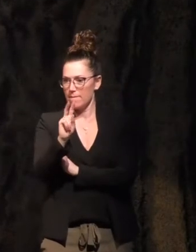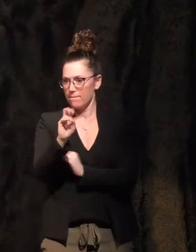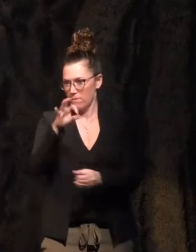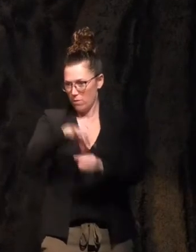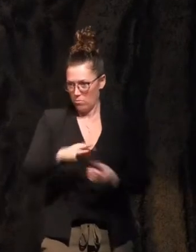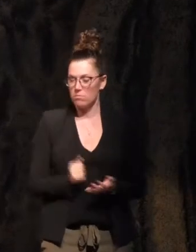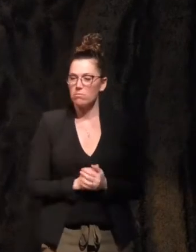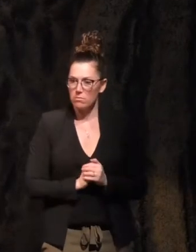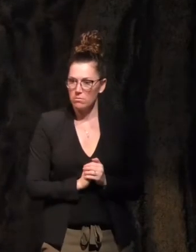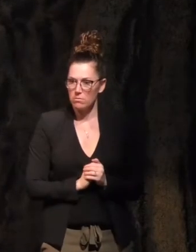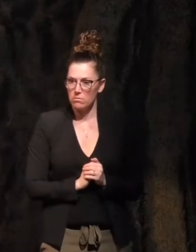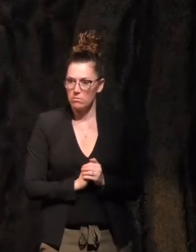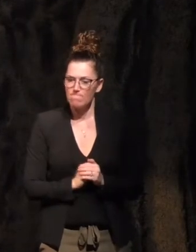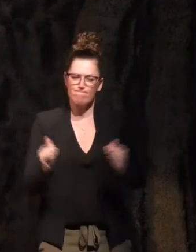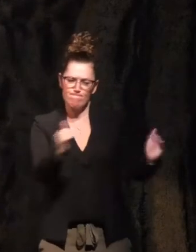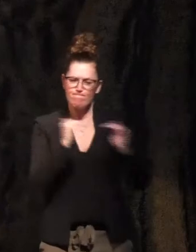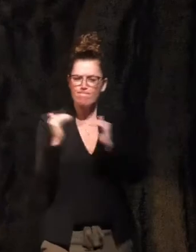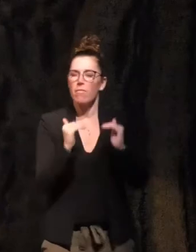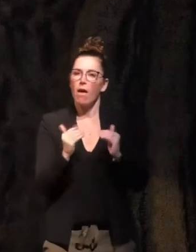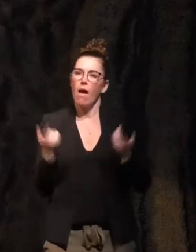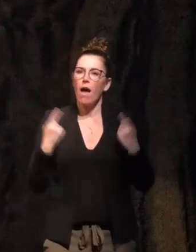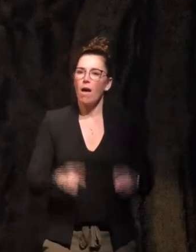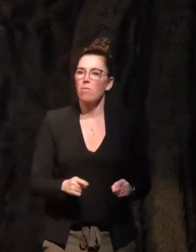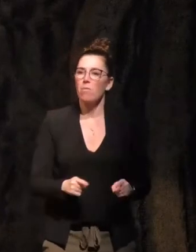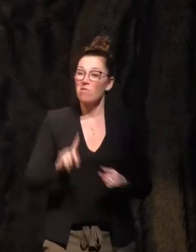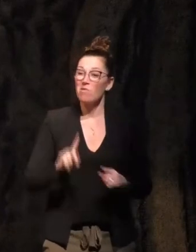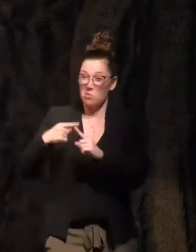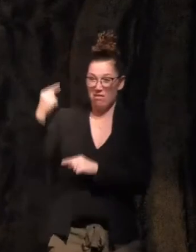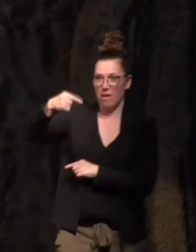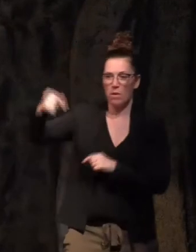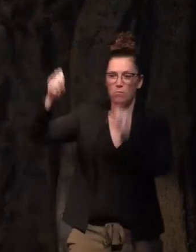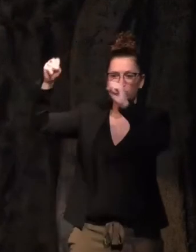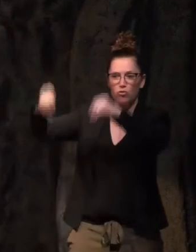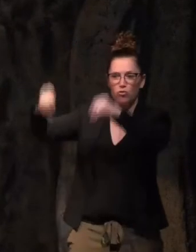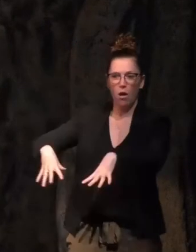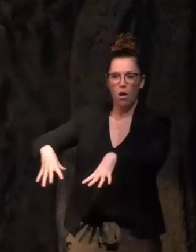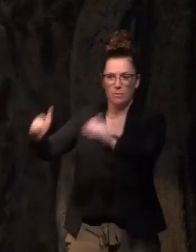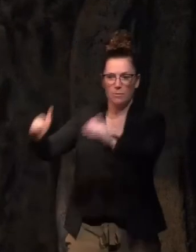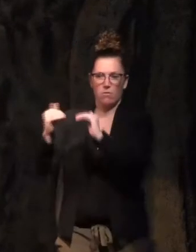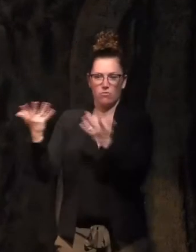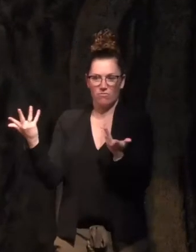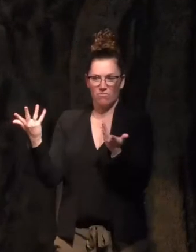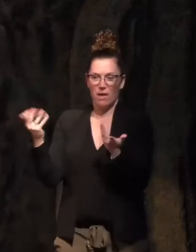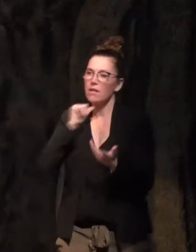drops reconciliation as part of its political agenda. It will come when the National Arts Center